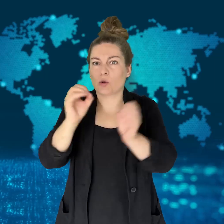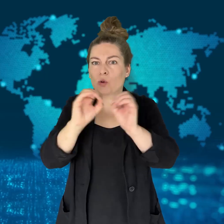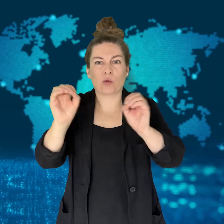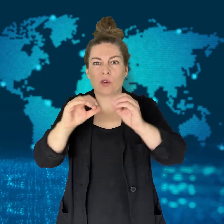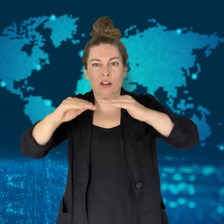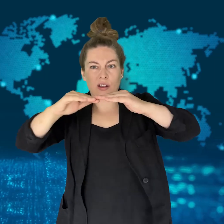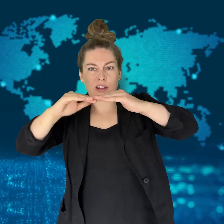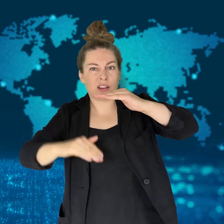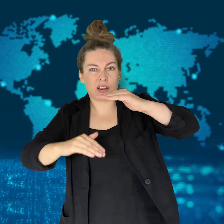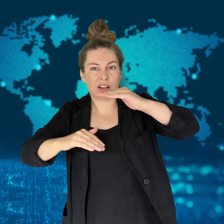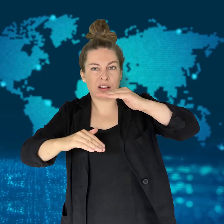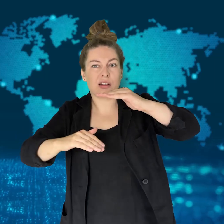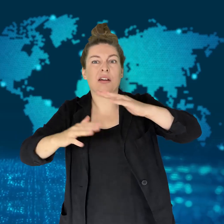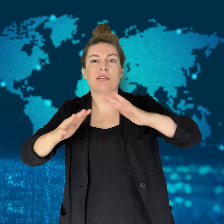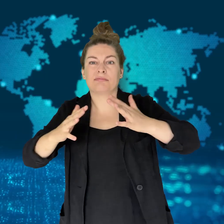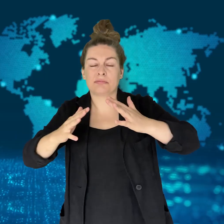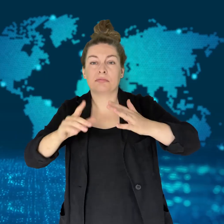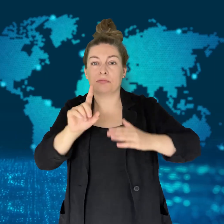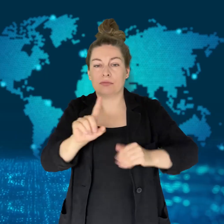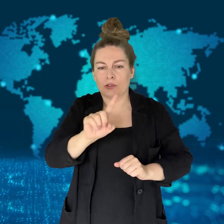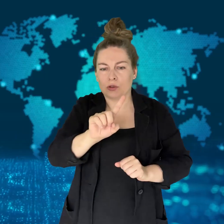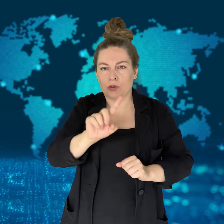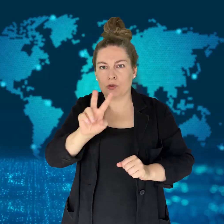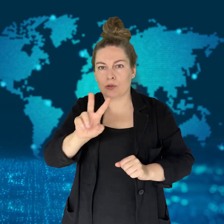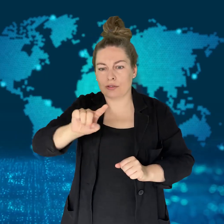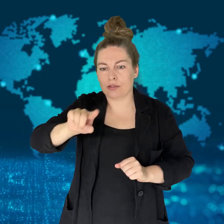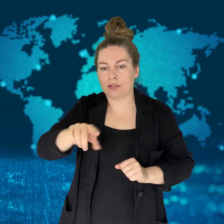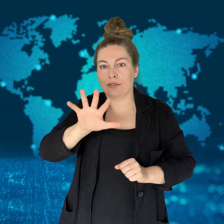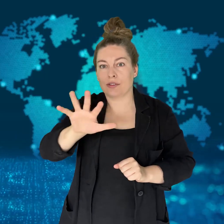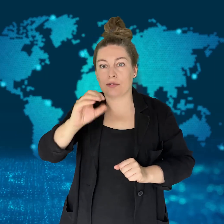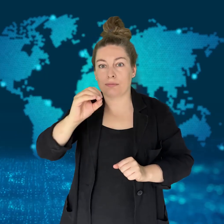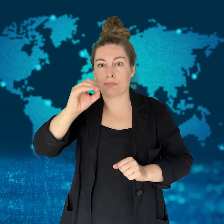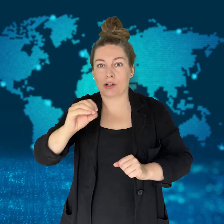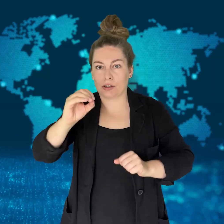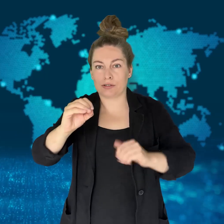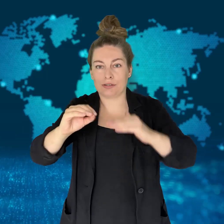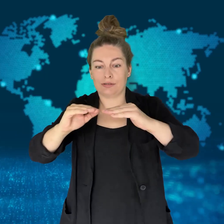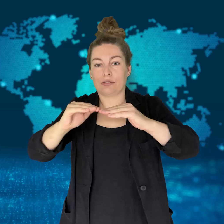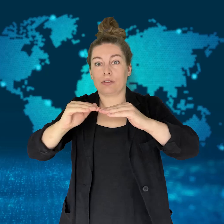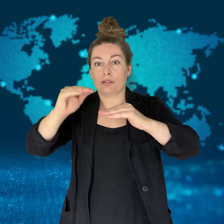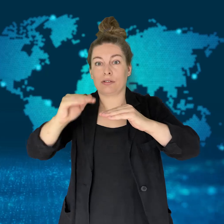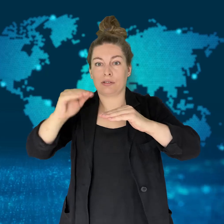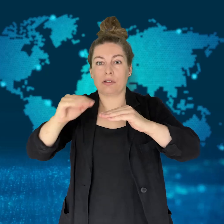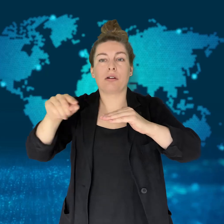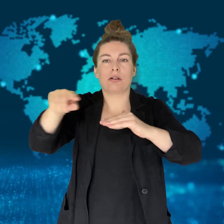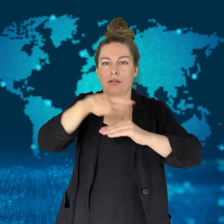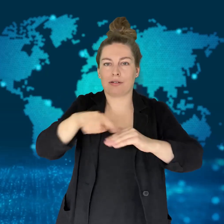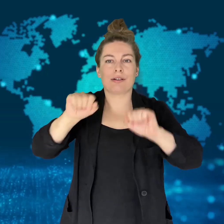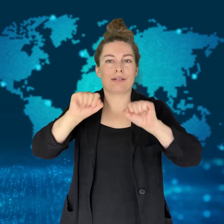If no one wins the needed 50%, all candidates who won more than 12.5% of